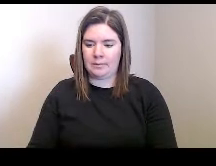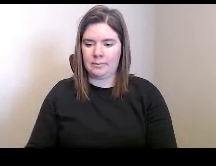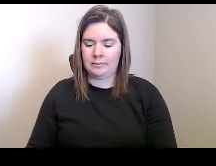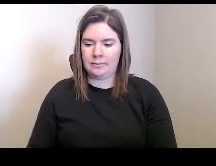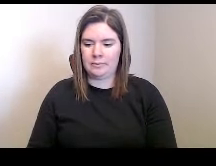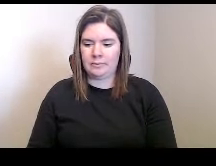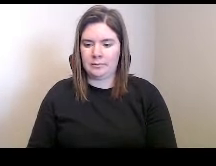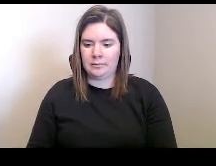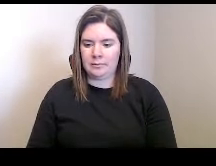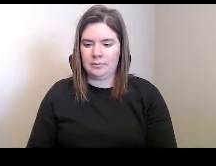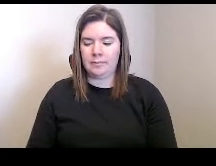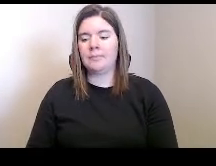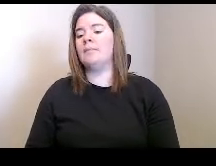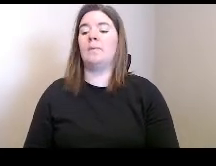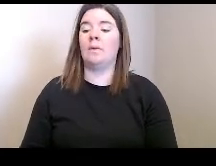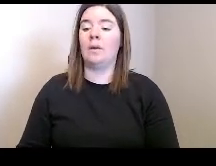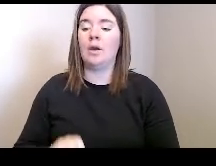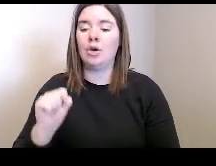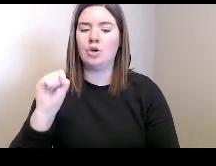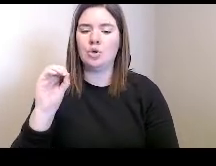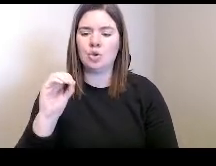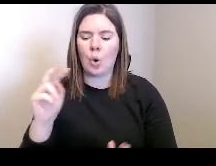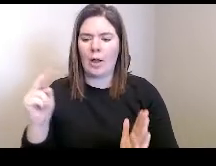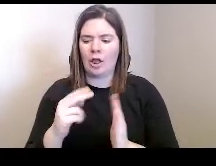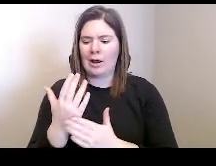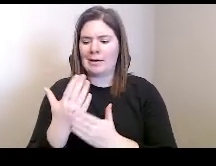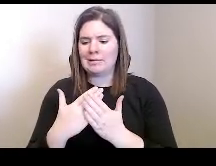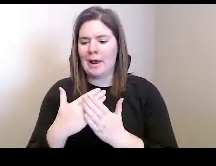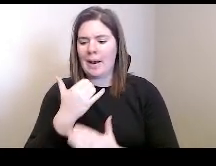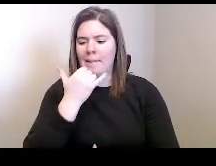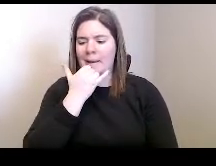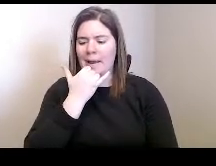So, looking at some of these errors that the accessibility checker is